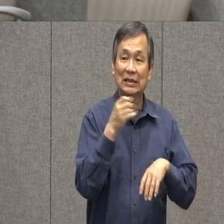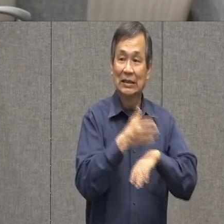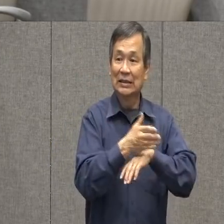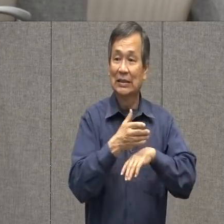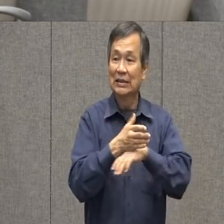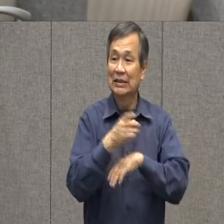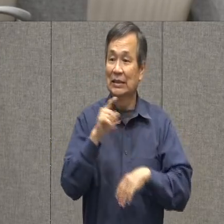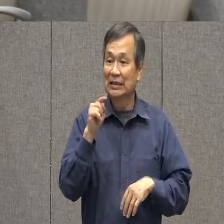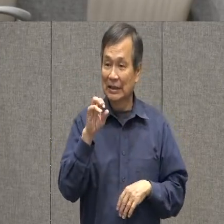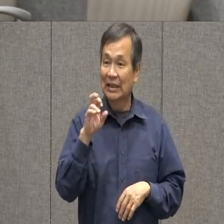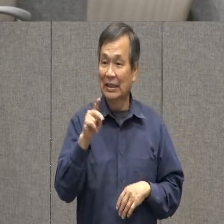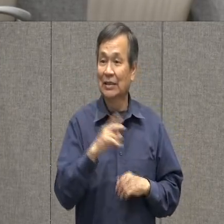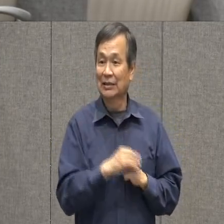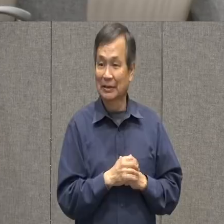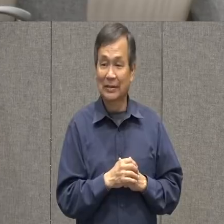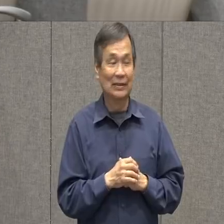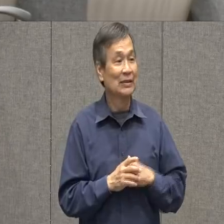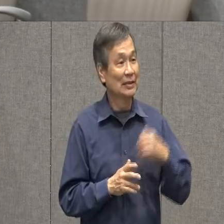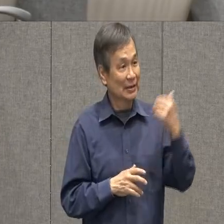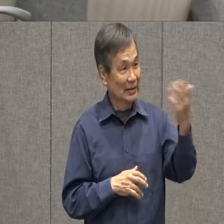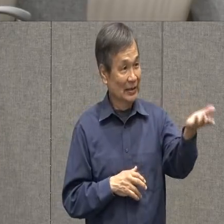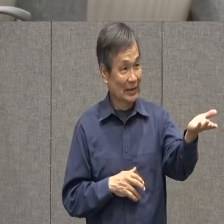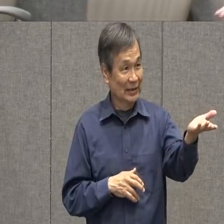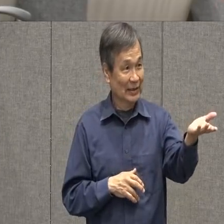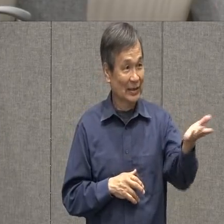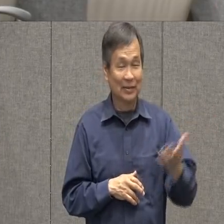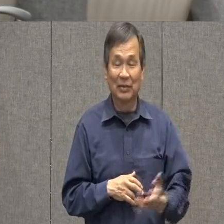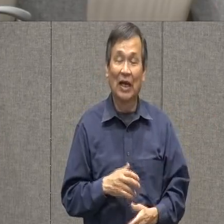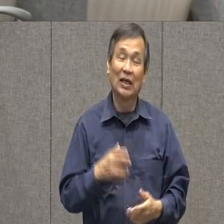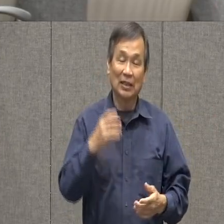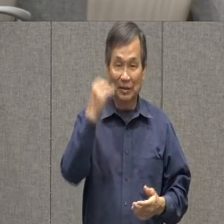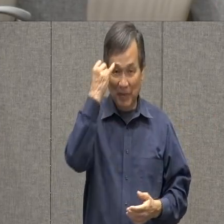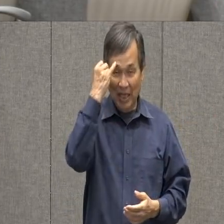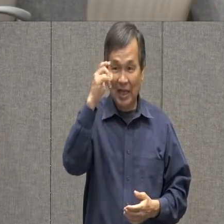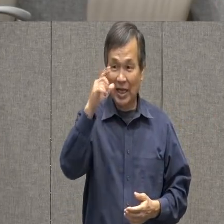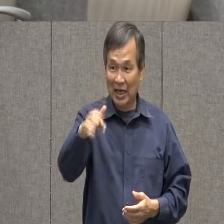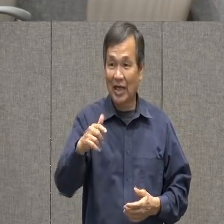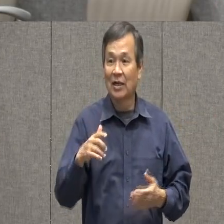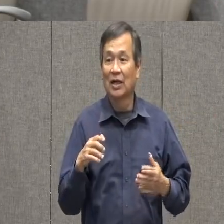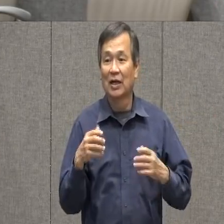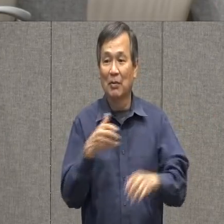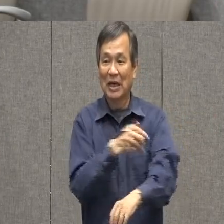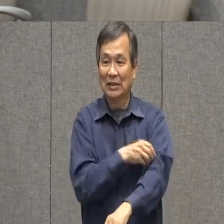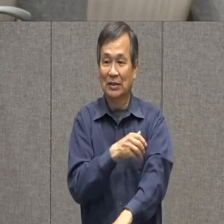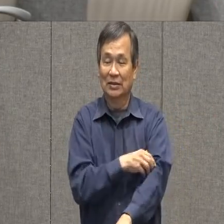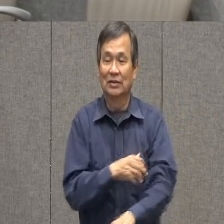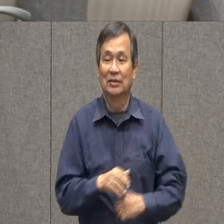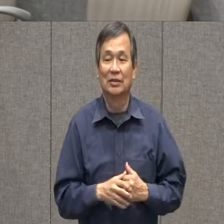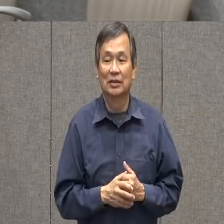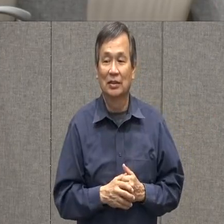If the lines are the bones, think of the shapes as muscles, okay? And so, we're kind of blocking out